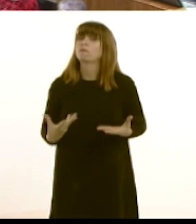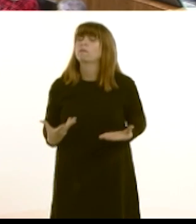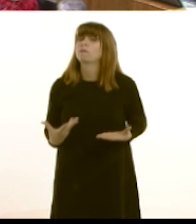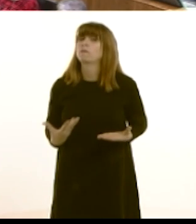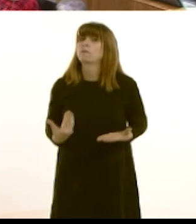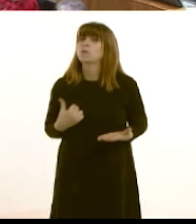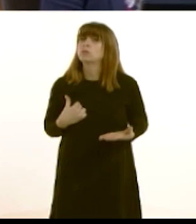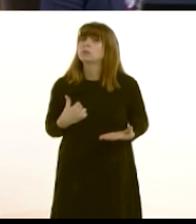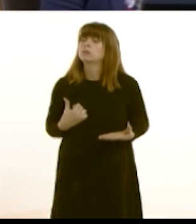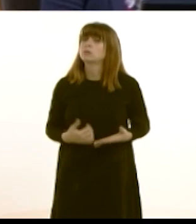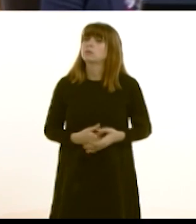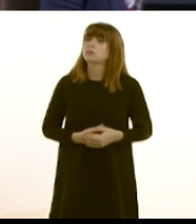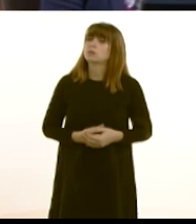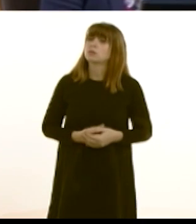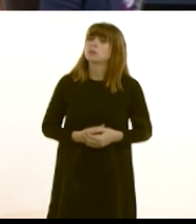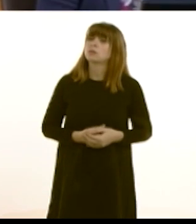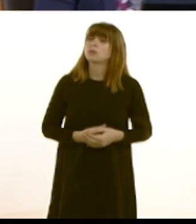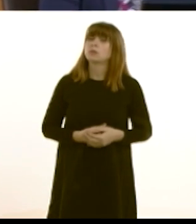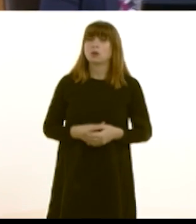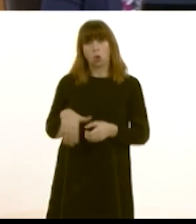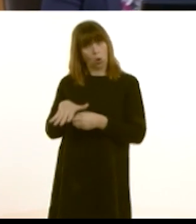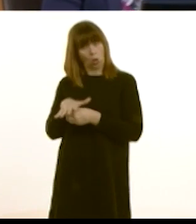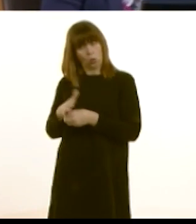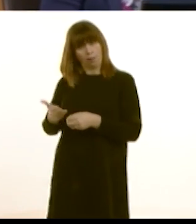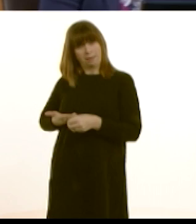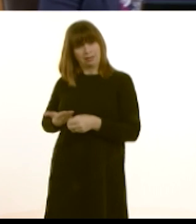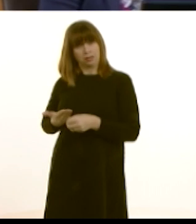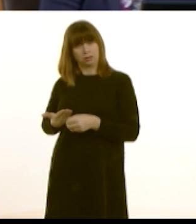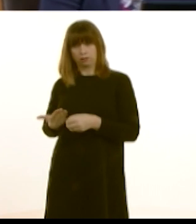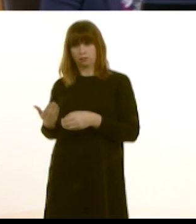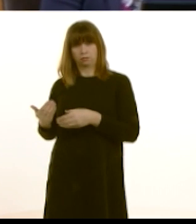Itís not just the local businesses that are interested in this, of course.